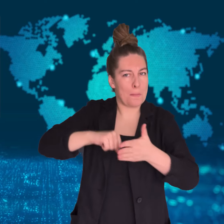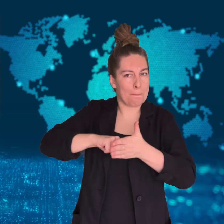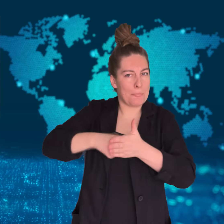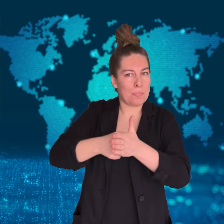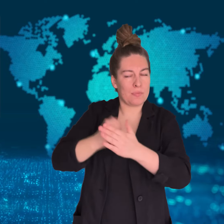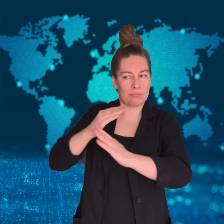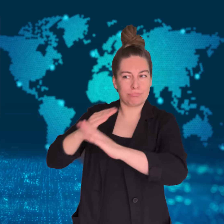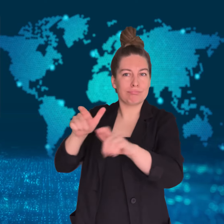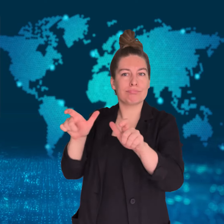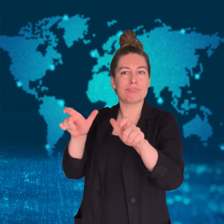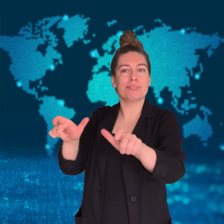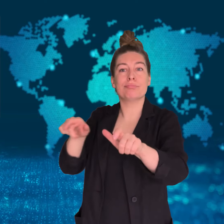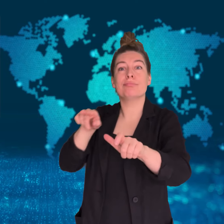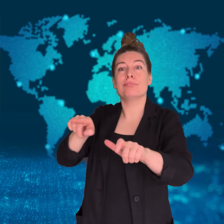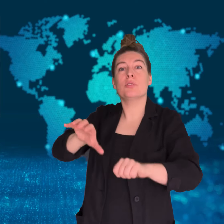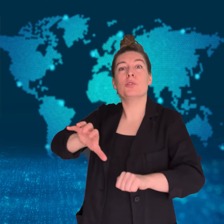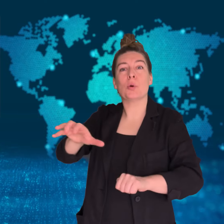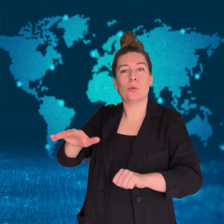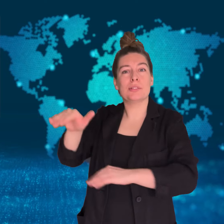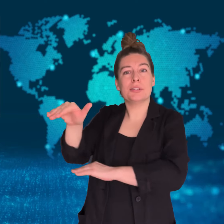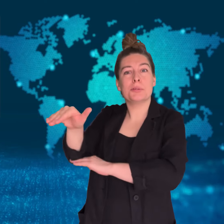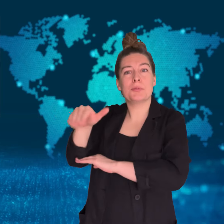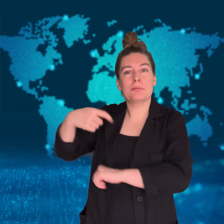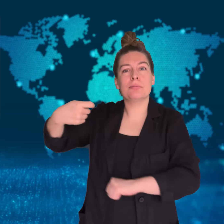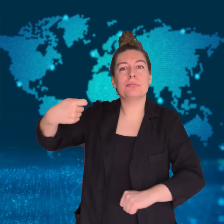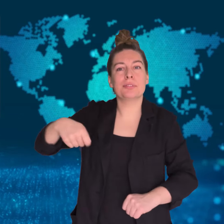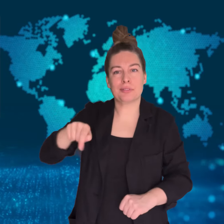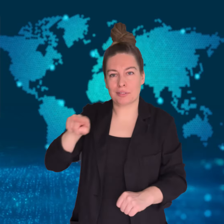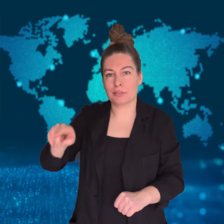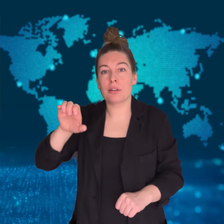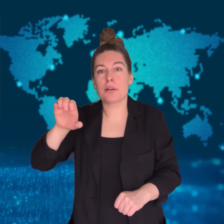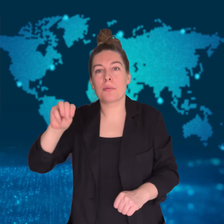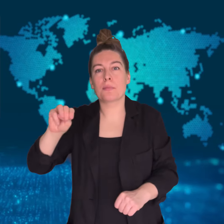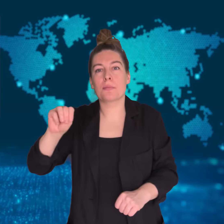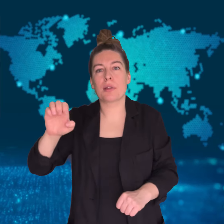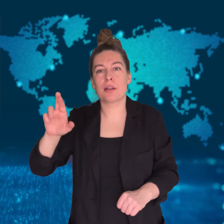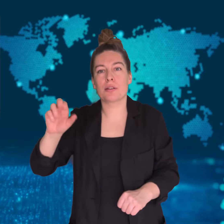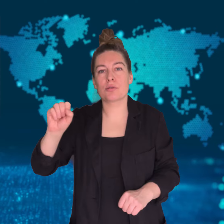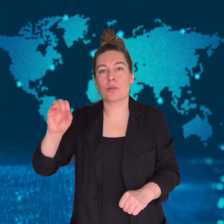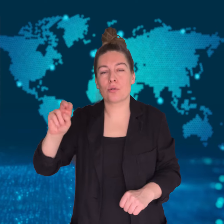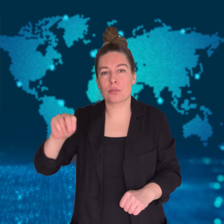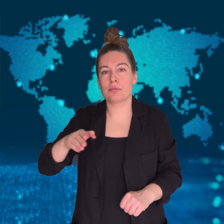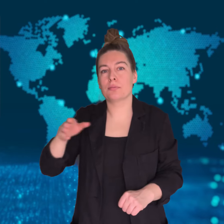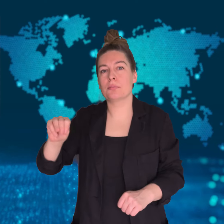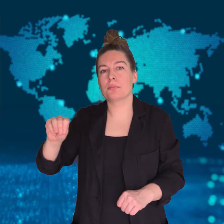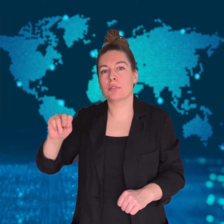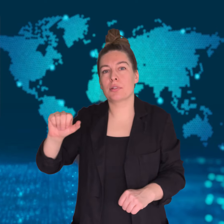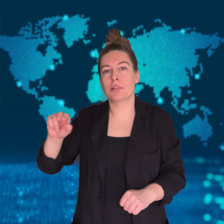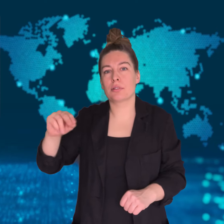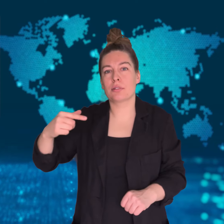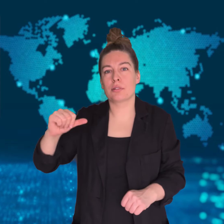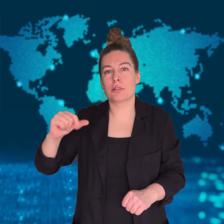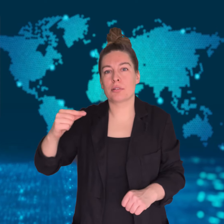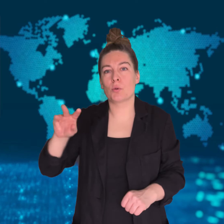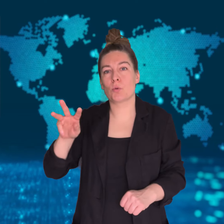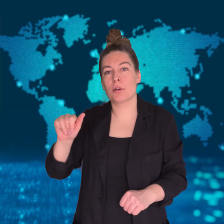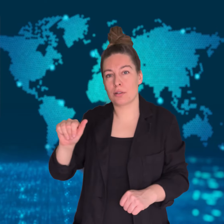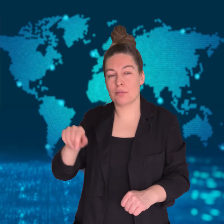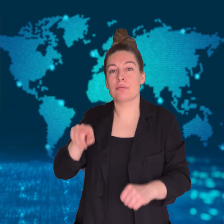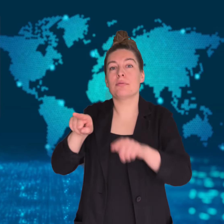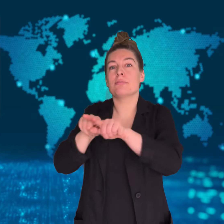The US has sanctioned the country's president, Emmerson Mnangagwa, his wife,